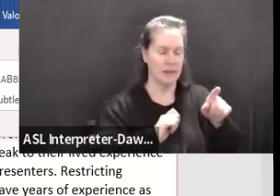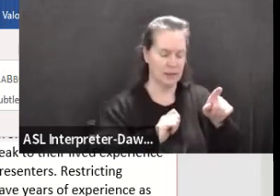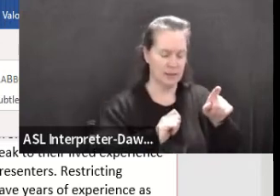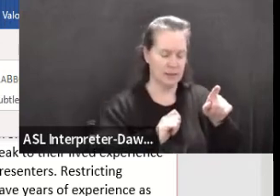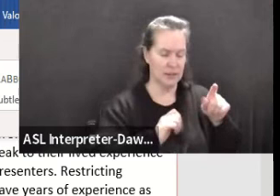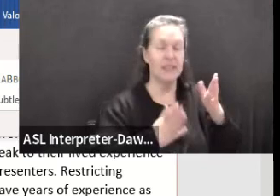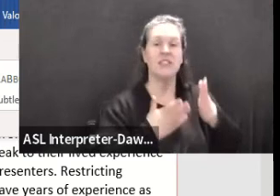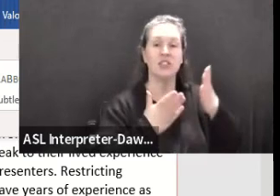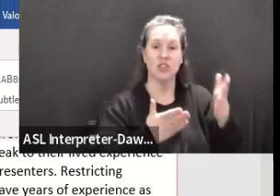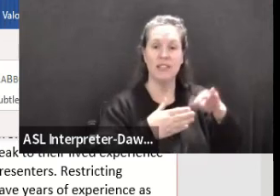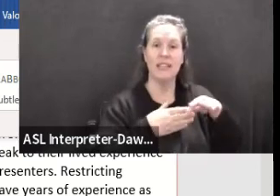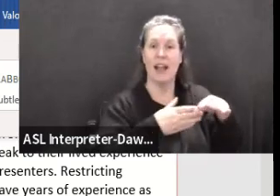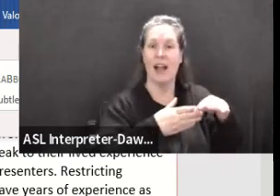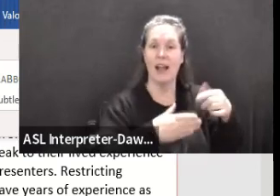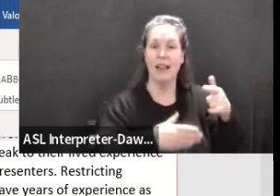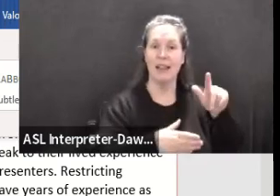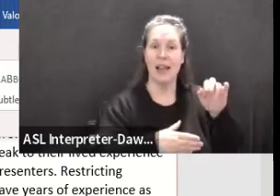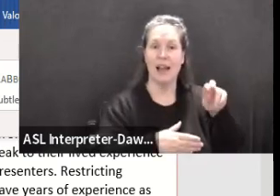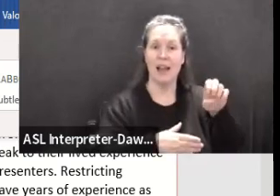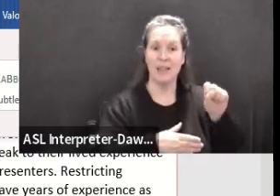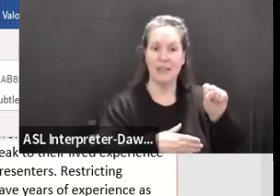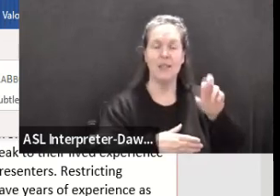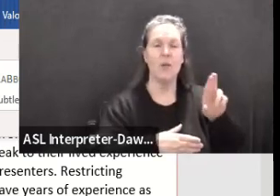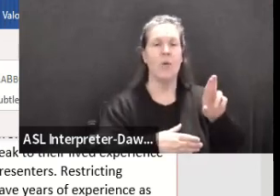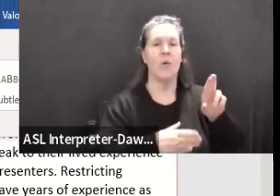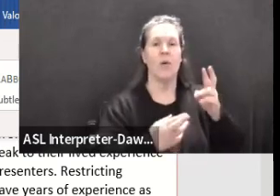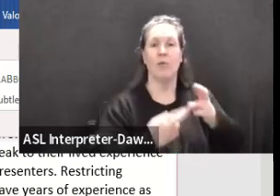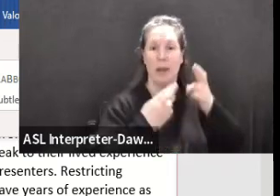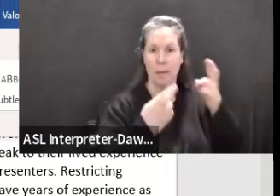suggested guidelines or recommended standards,